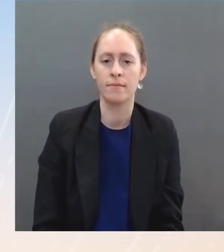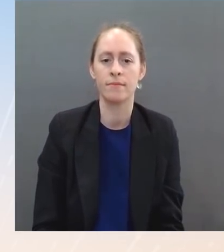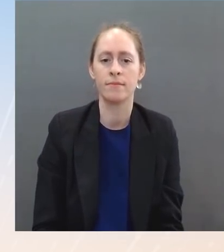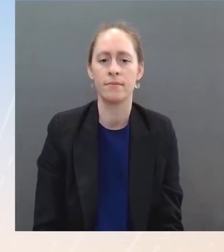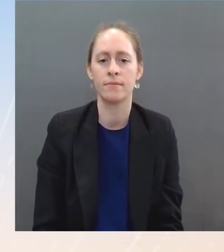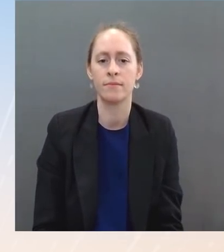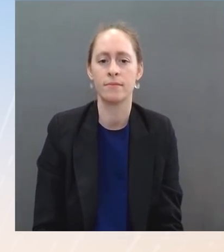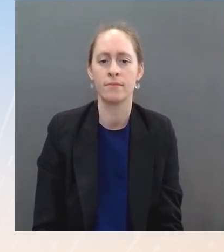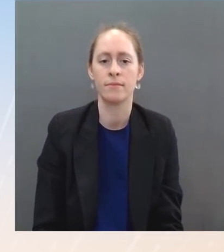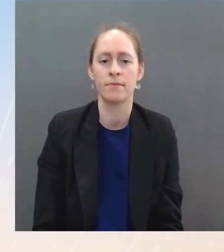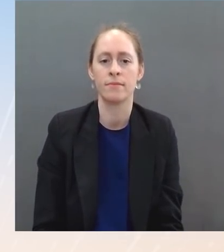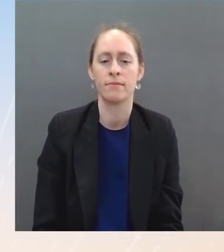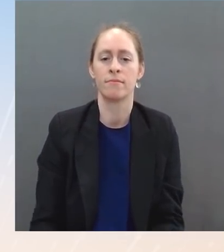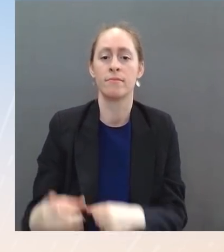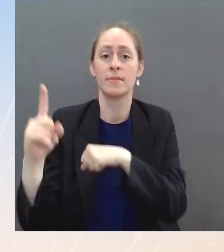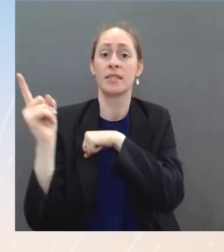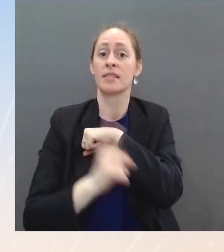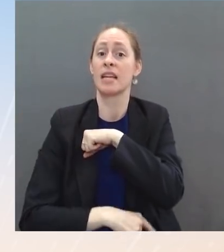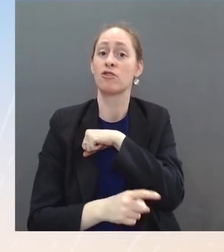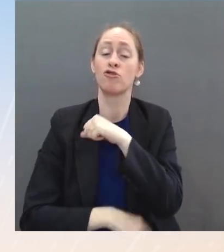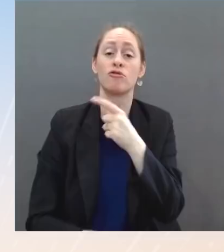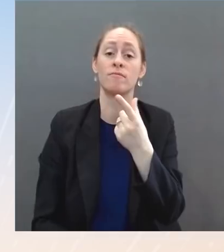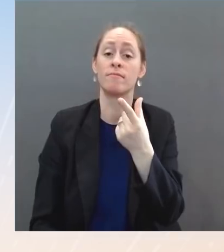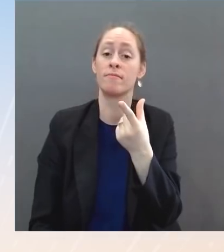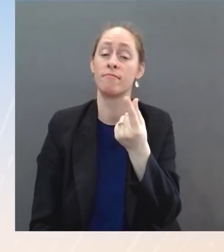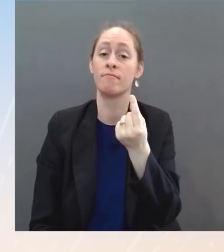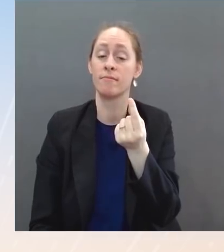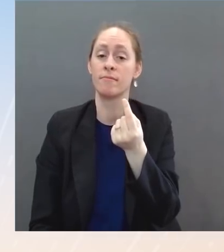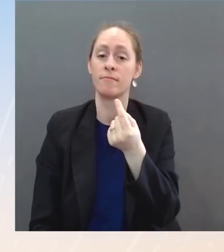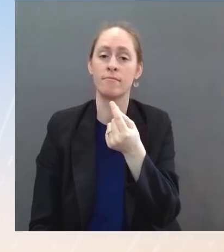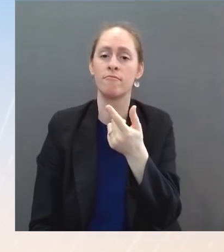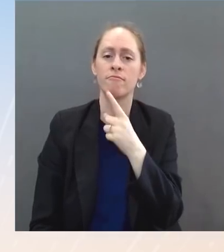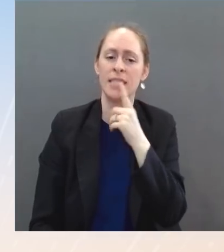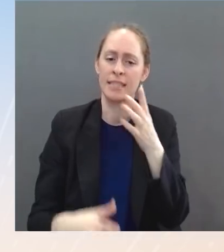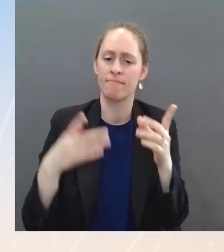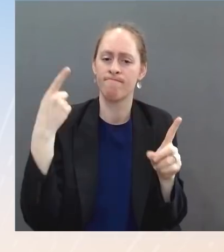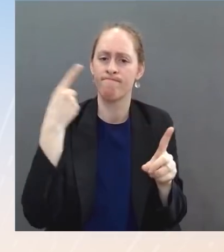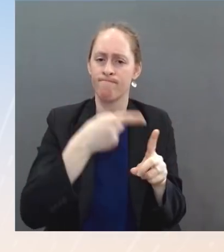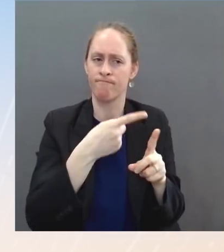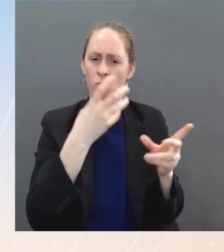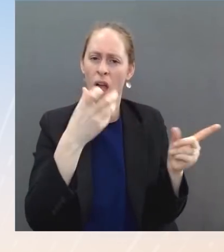so that Russia cannot carry on these grotesque acts without paying a severe price for it.